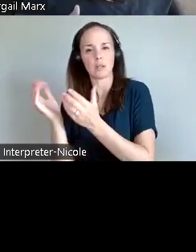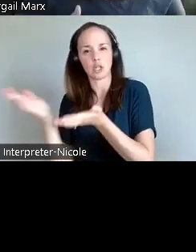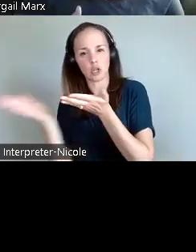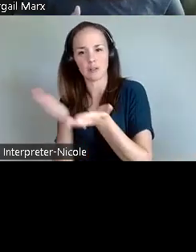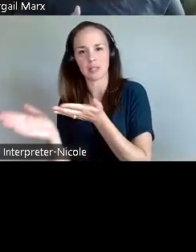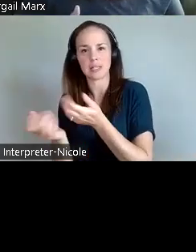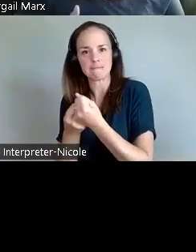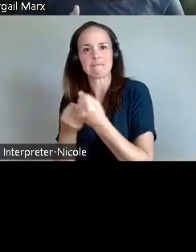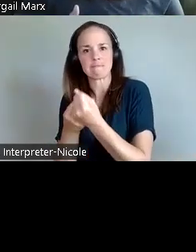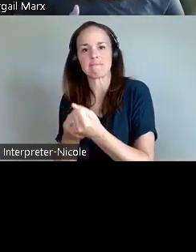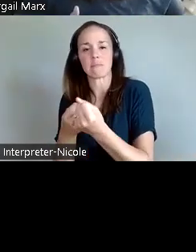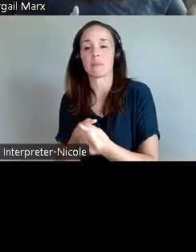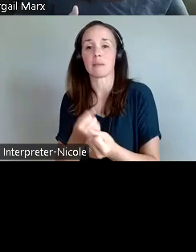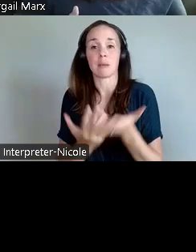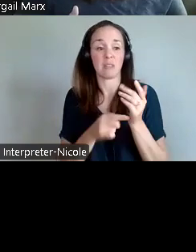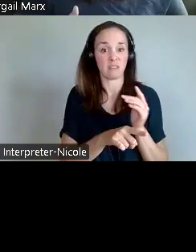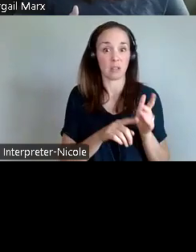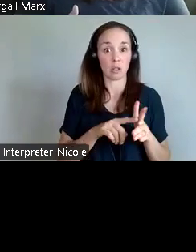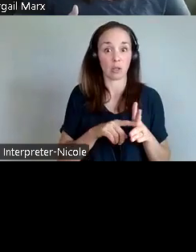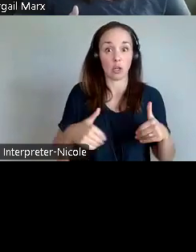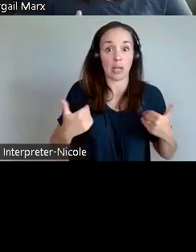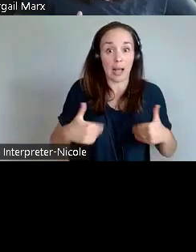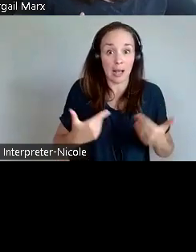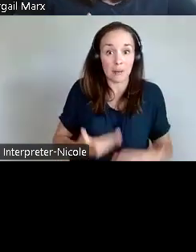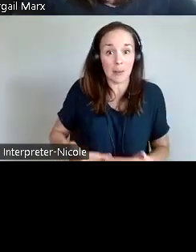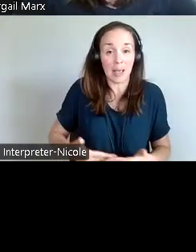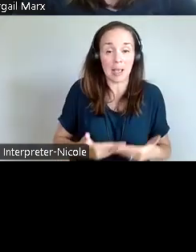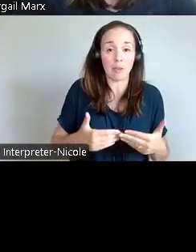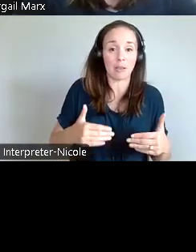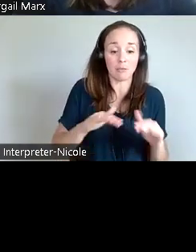if they are a beginning communicator, is learning functional language and learning